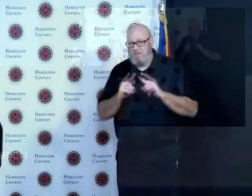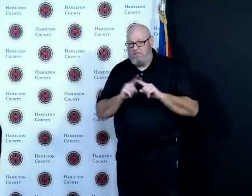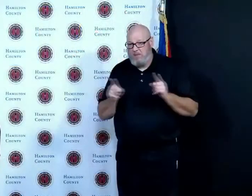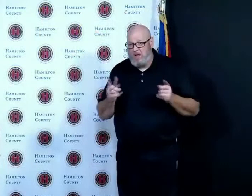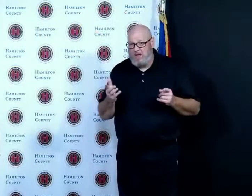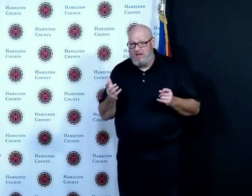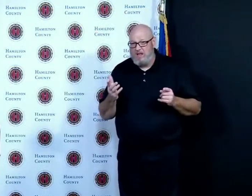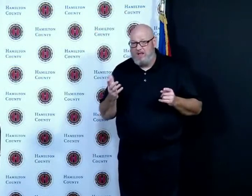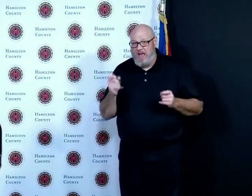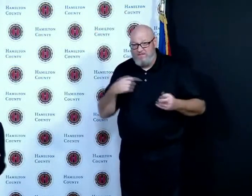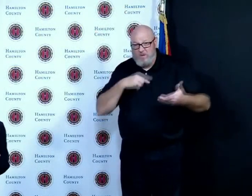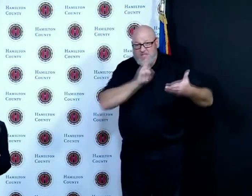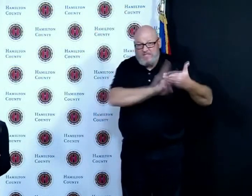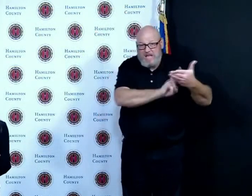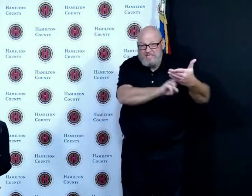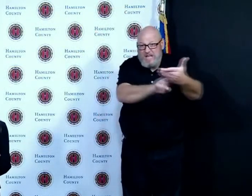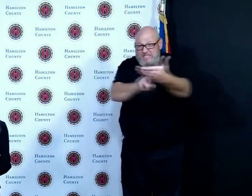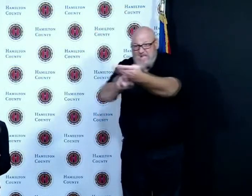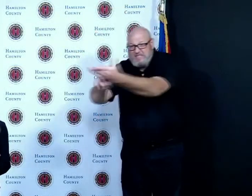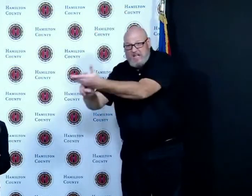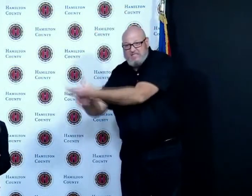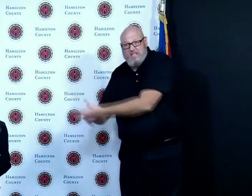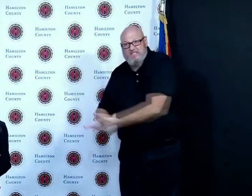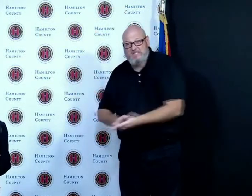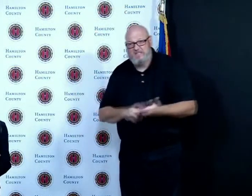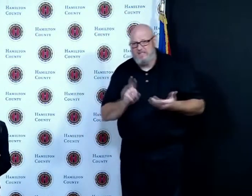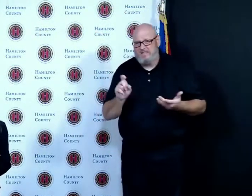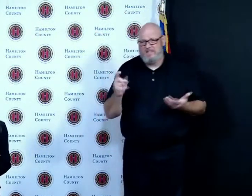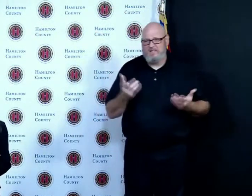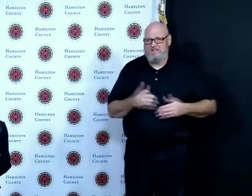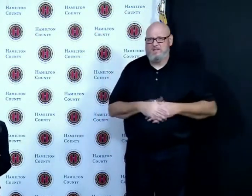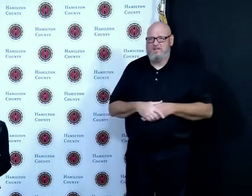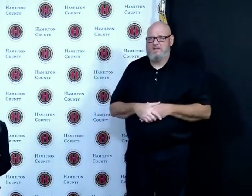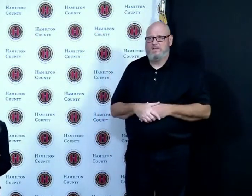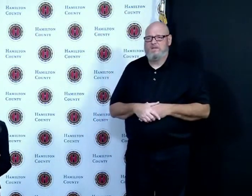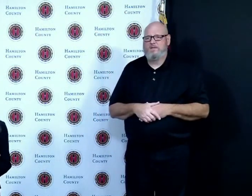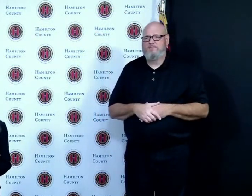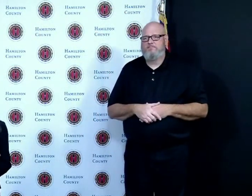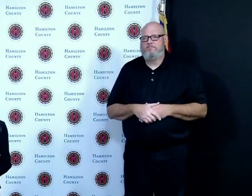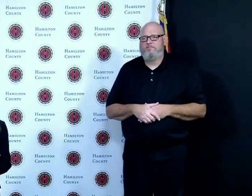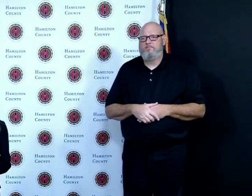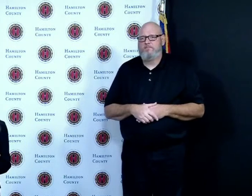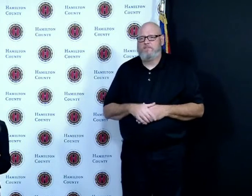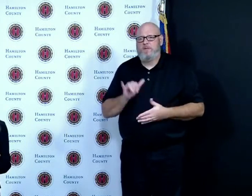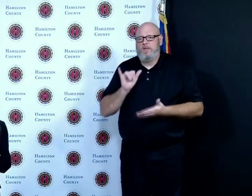thank you thank you thank you and that seems to conclude our questions oh okay so I wanted to